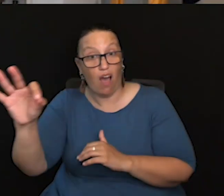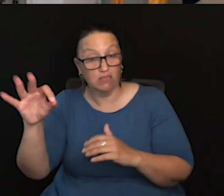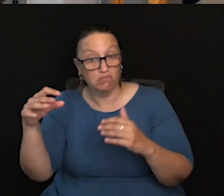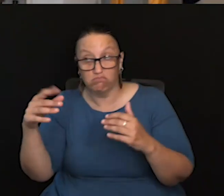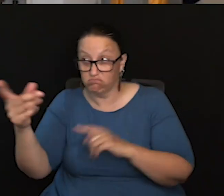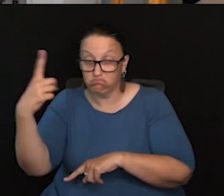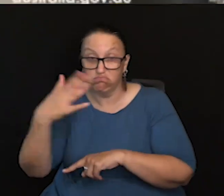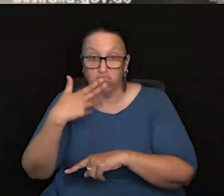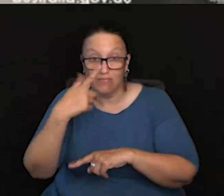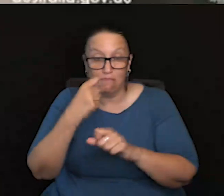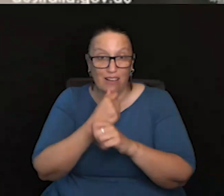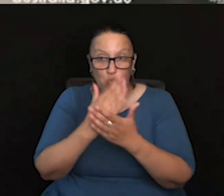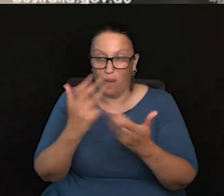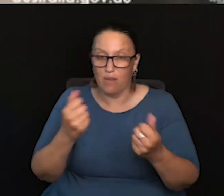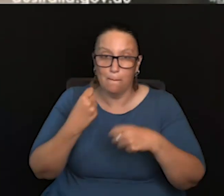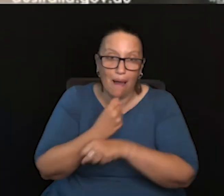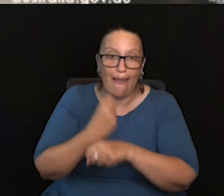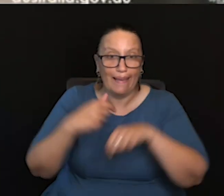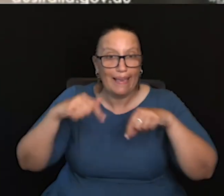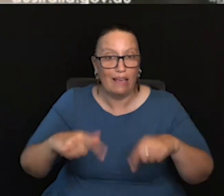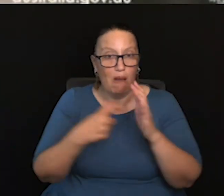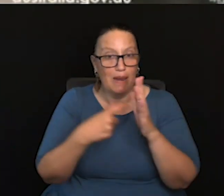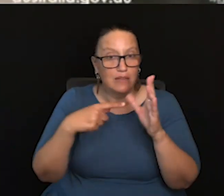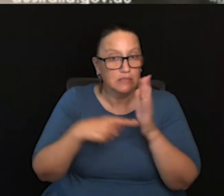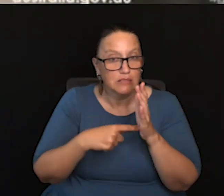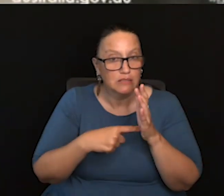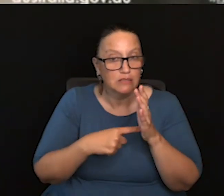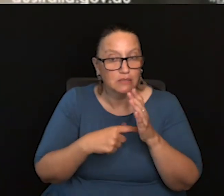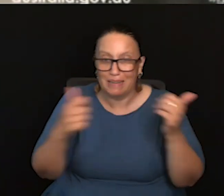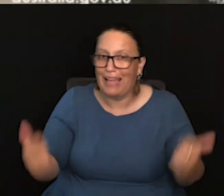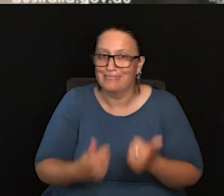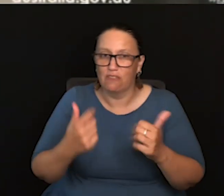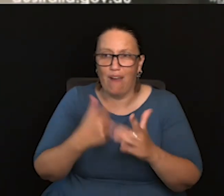Yes, so, the Department has been deeply engaged and has encouraged full submissions.